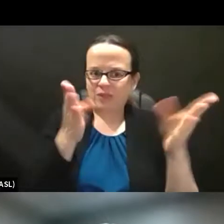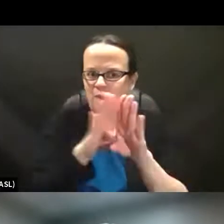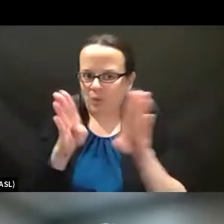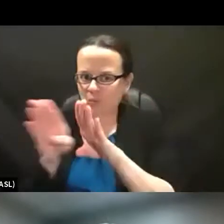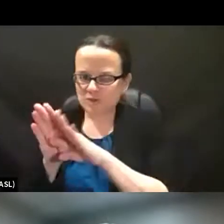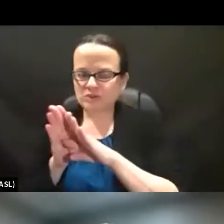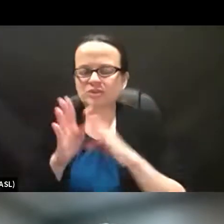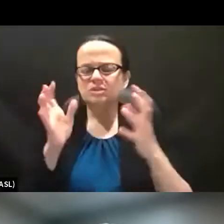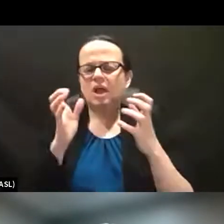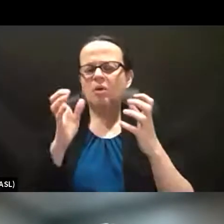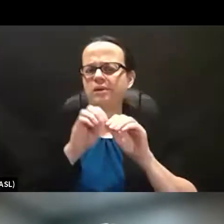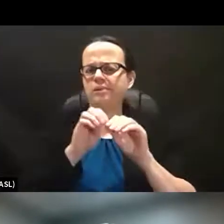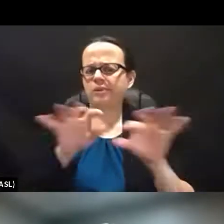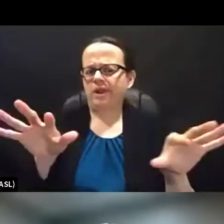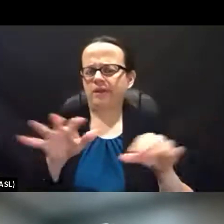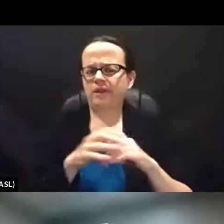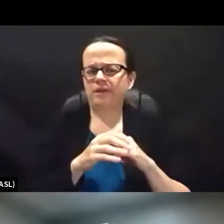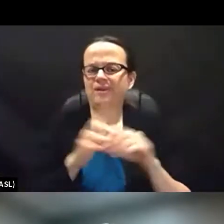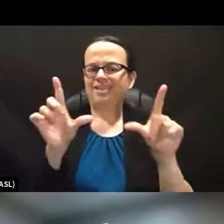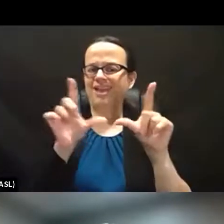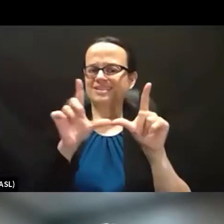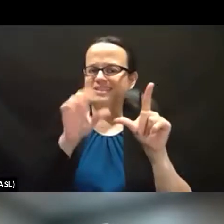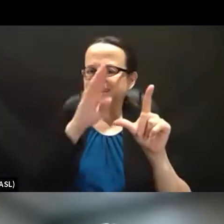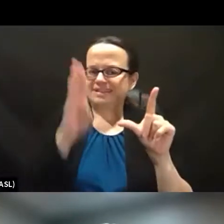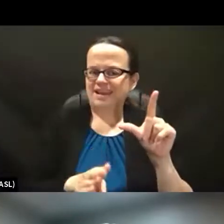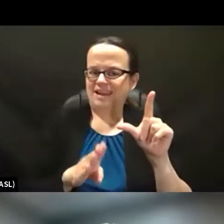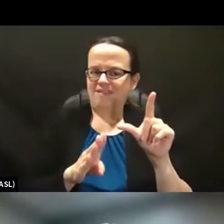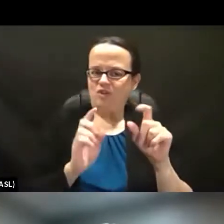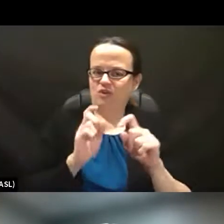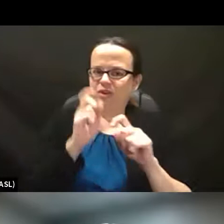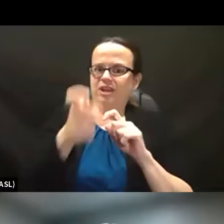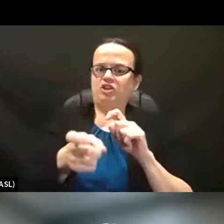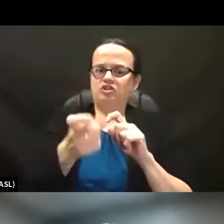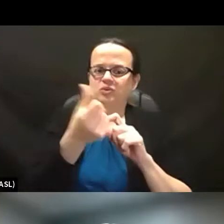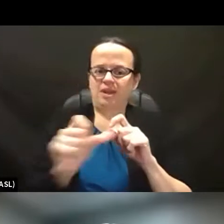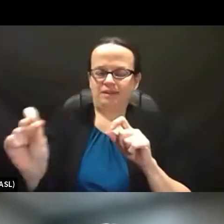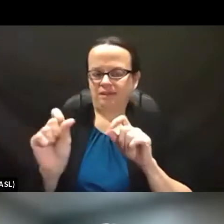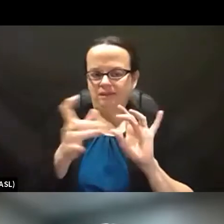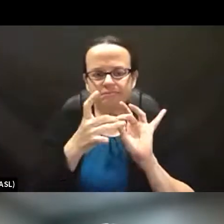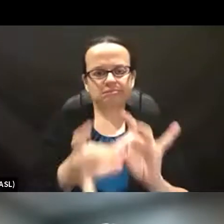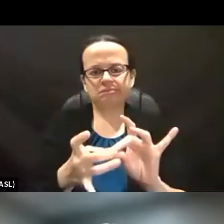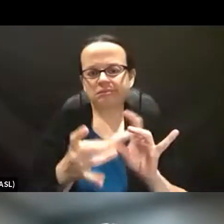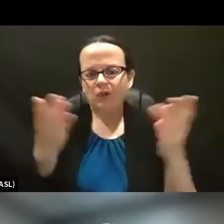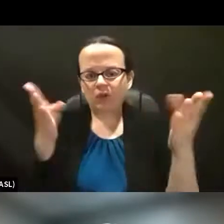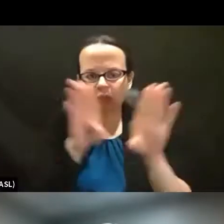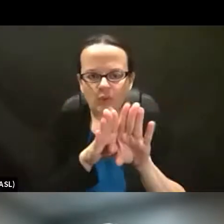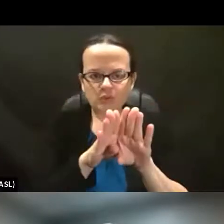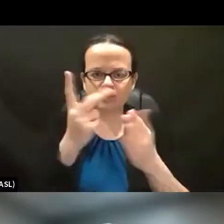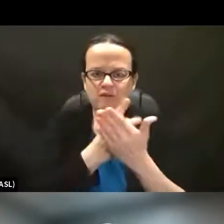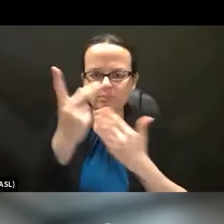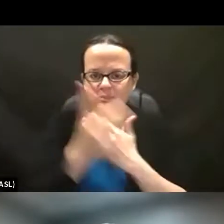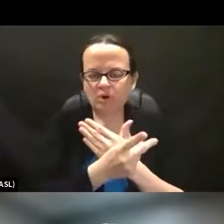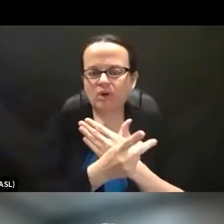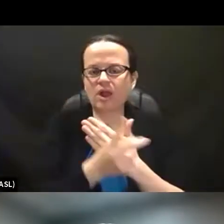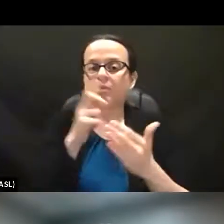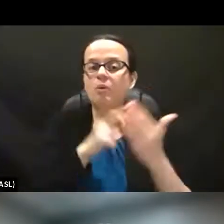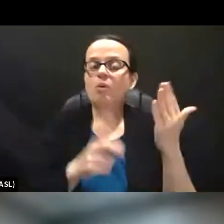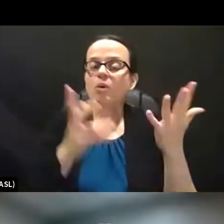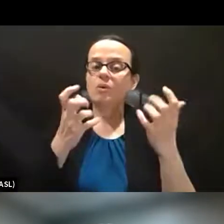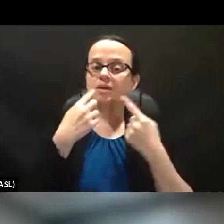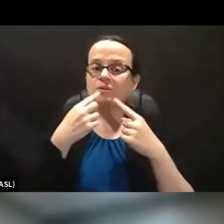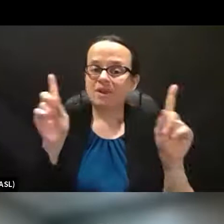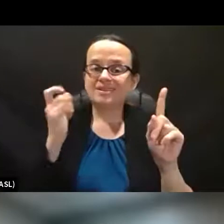Vicki Smith, CDSS-CCLD: I just want to put it out there that licensing never issued anything regarding like a closure of a program what we would say is that, if you're starting to.